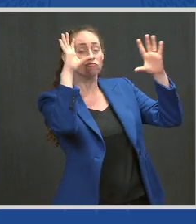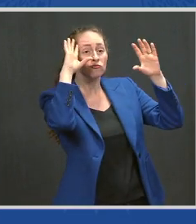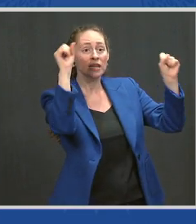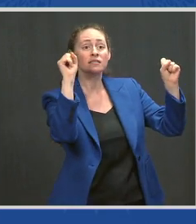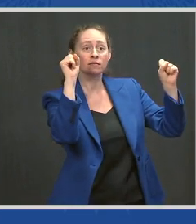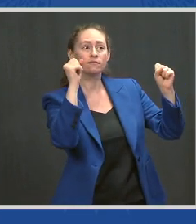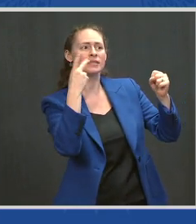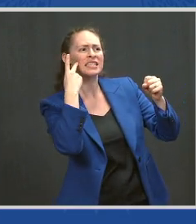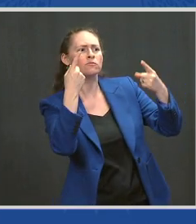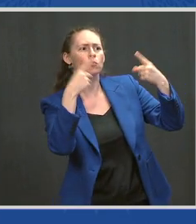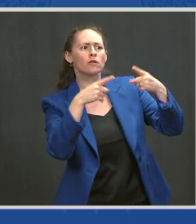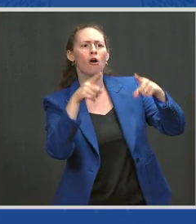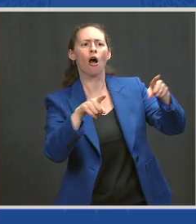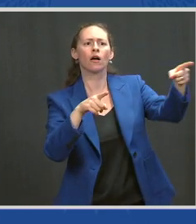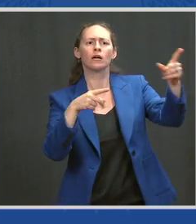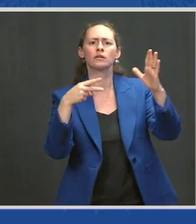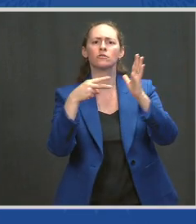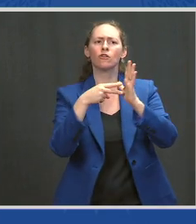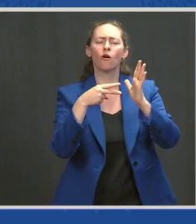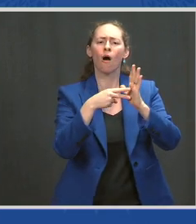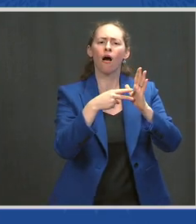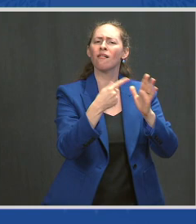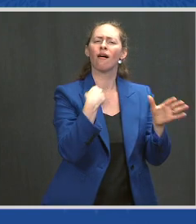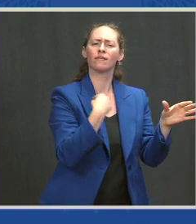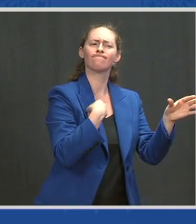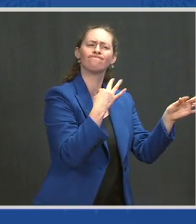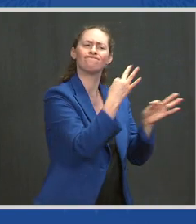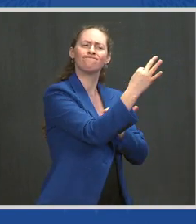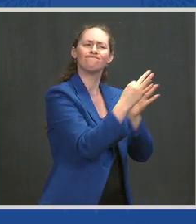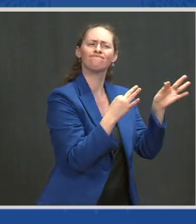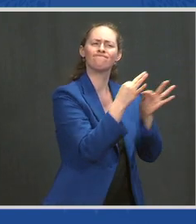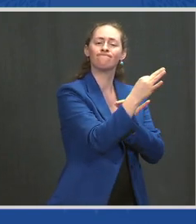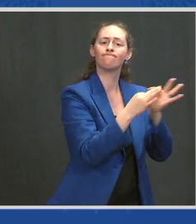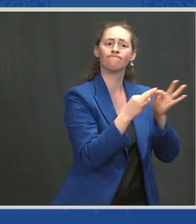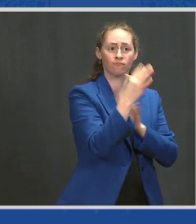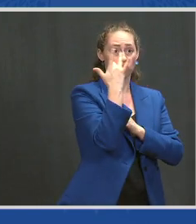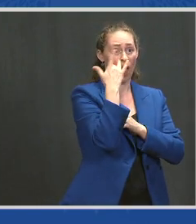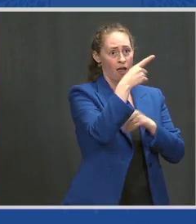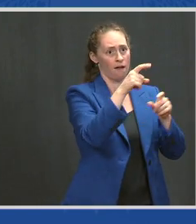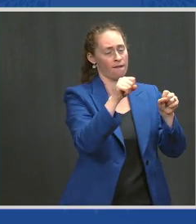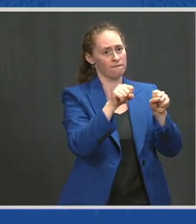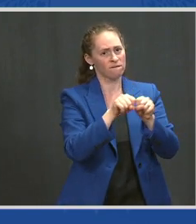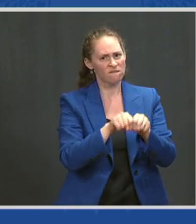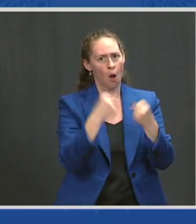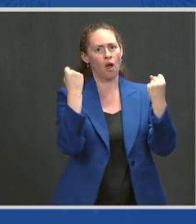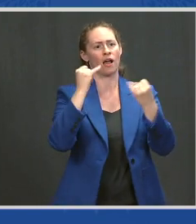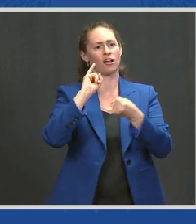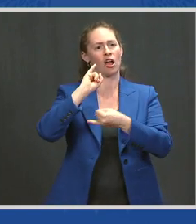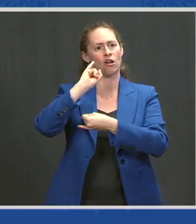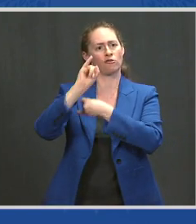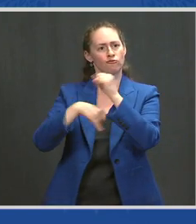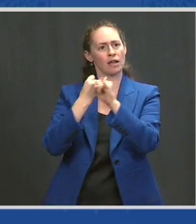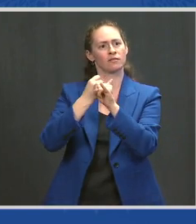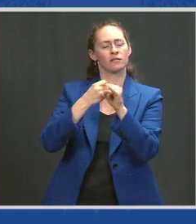"Because he's in violation of an international norm. It's called a Chemical Weapons Treaty. Can't be trusted."